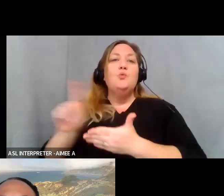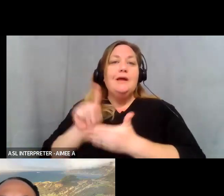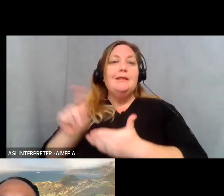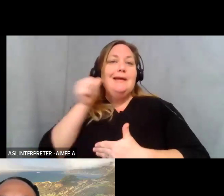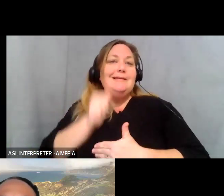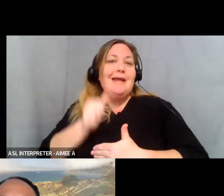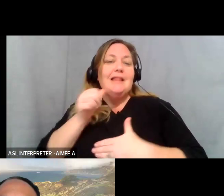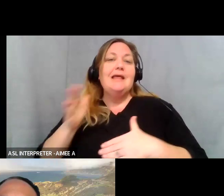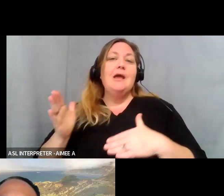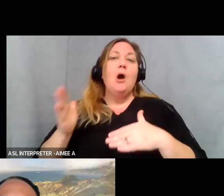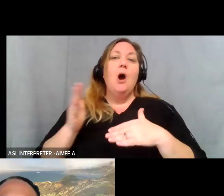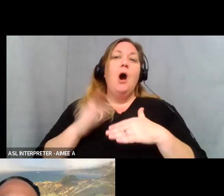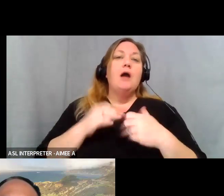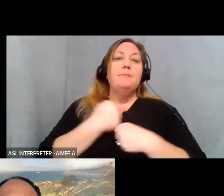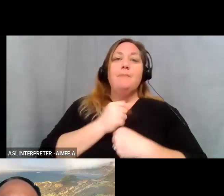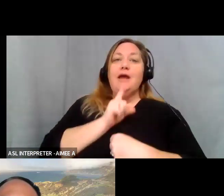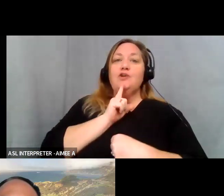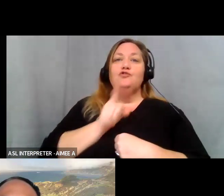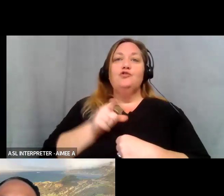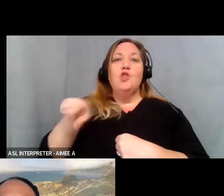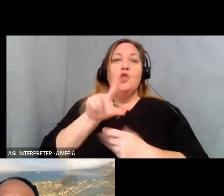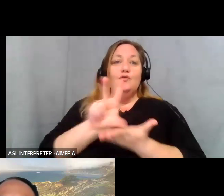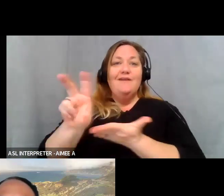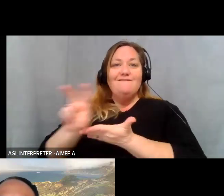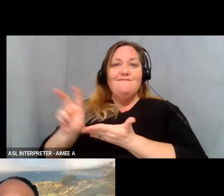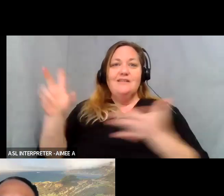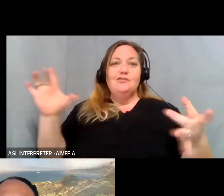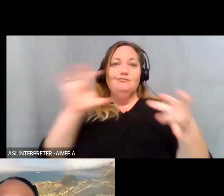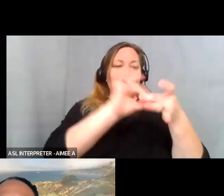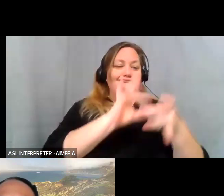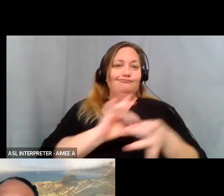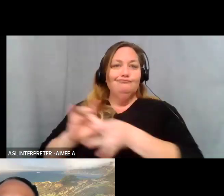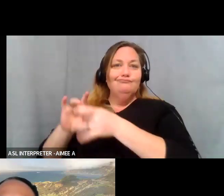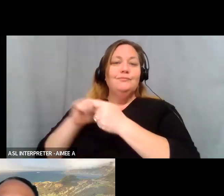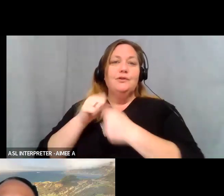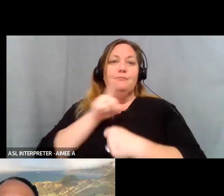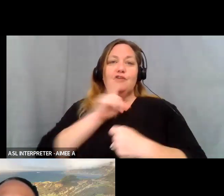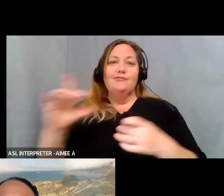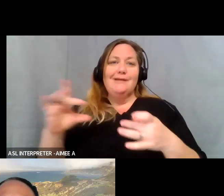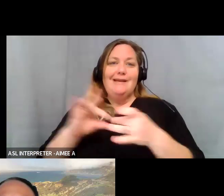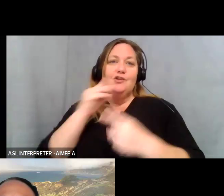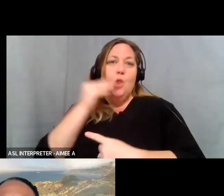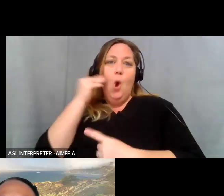on making sure that those investments connect up to do the connection to the home. And then I would